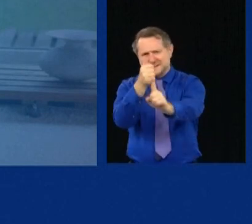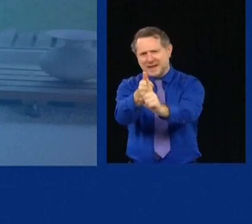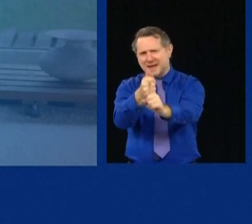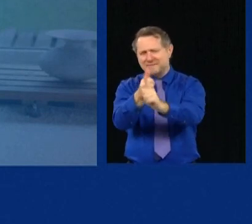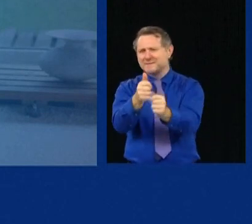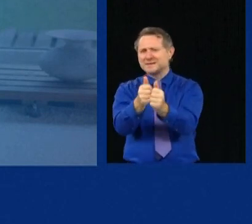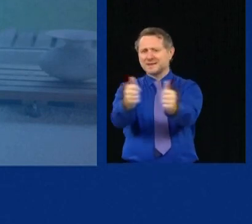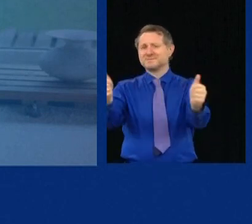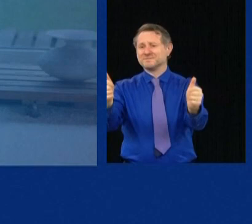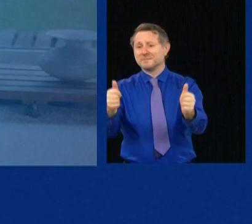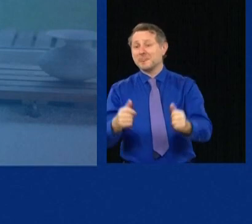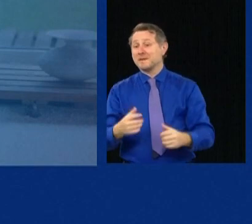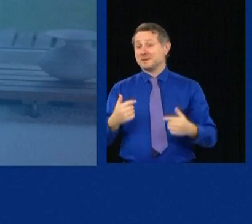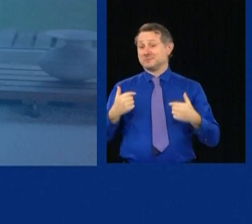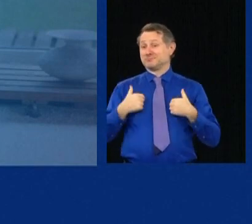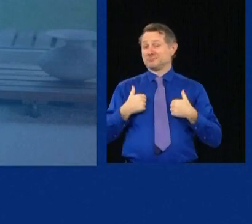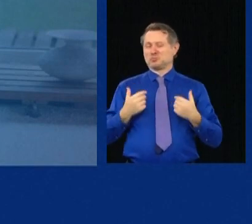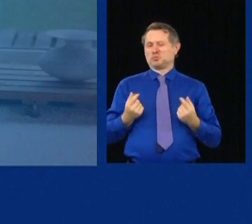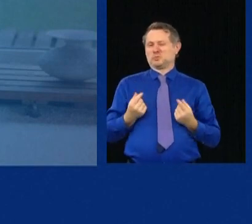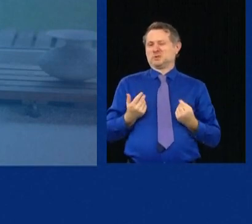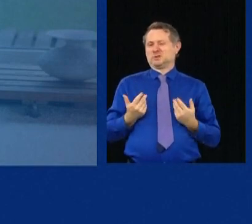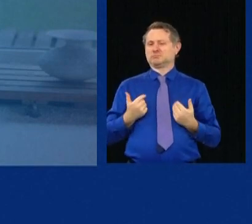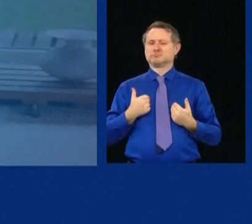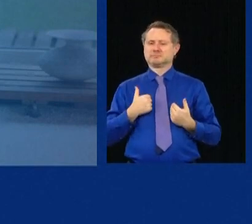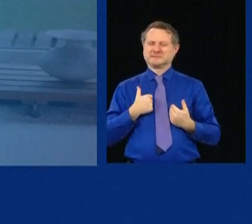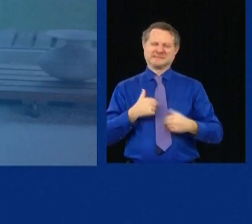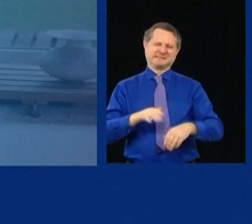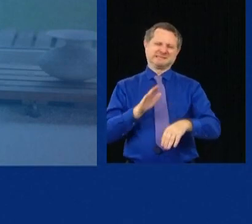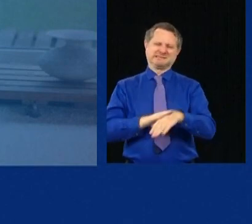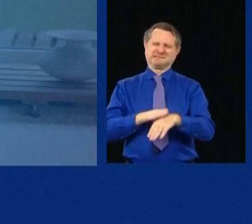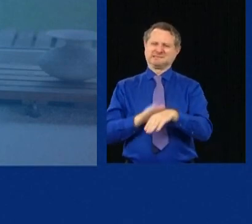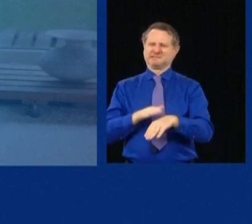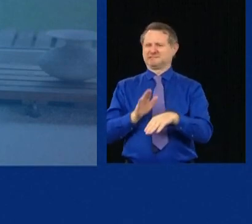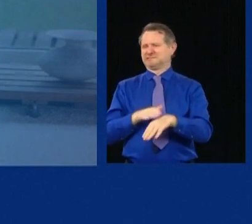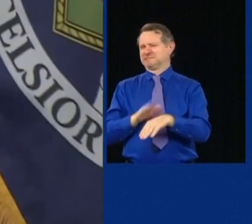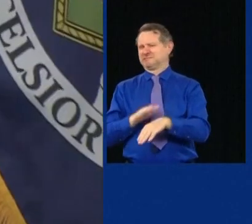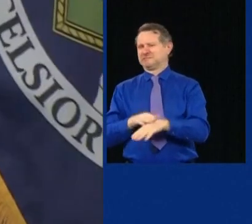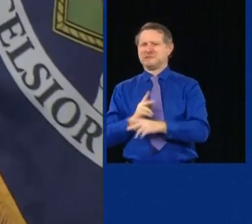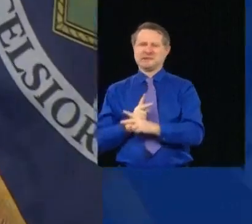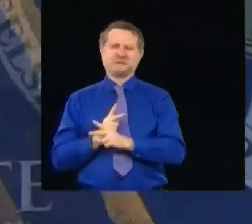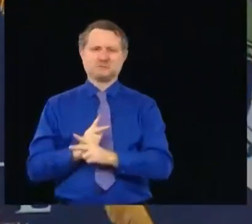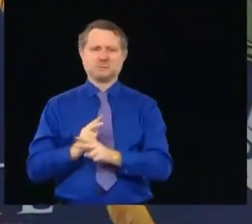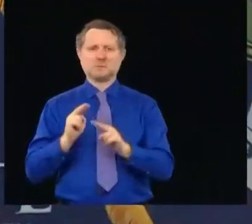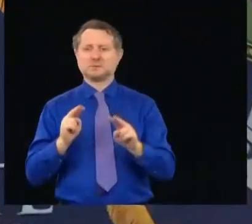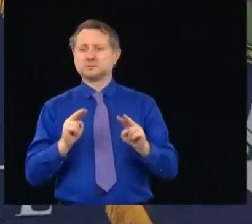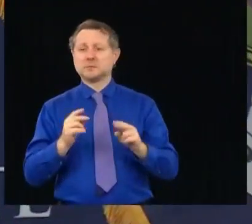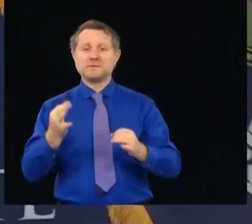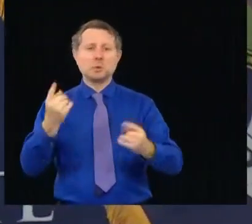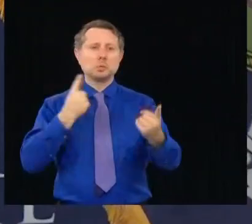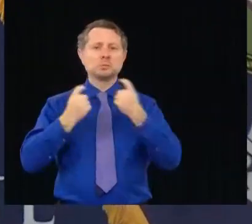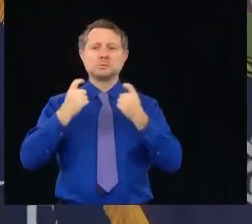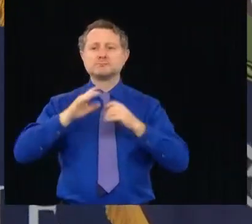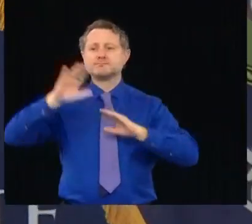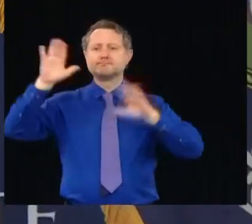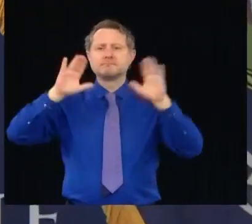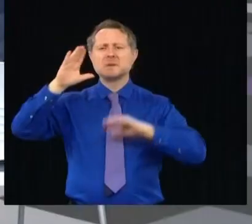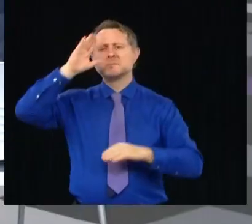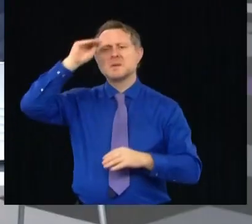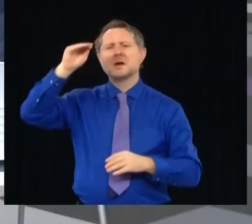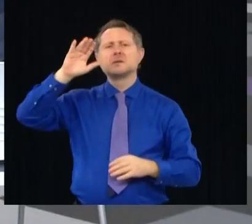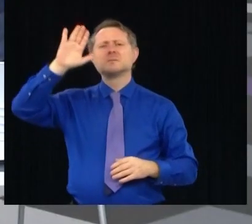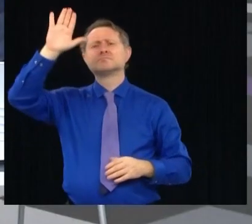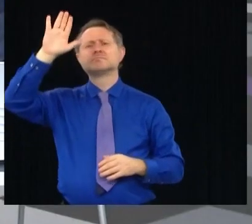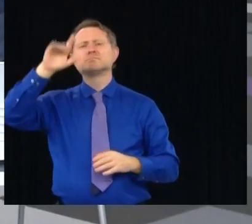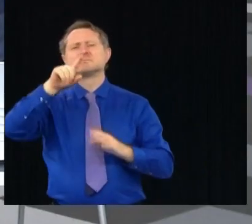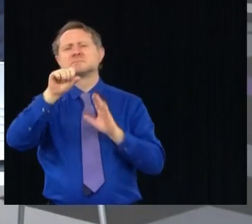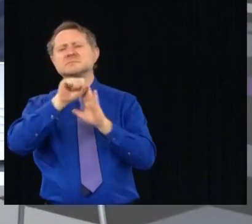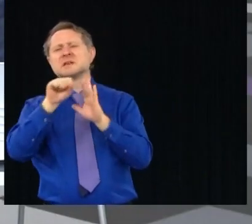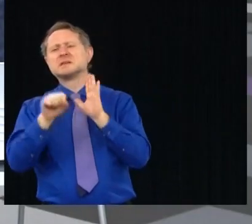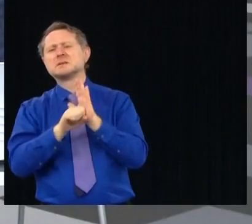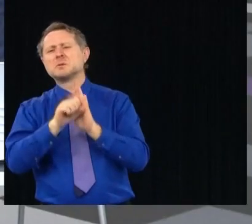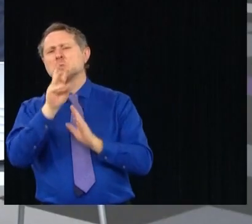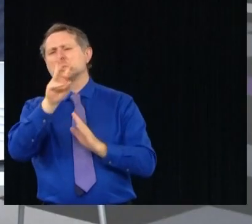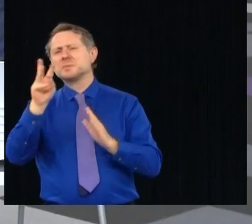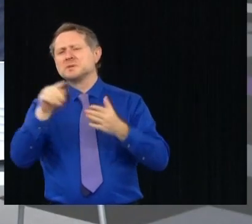ABOUT YOU PROTECTING YOU AND I